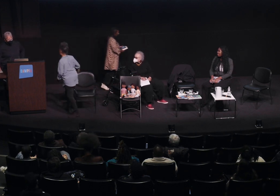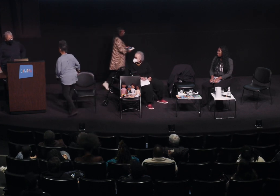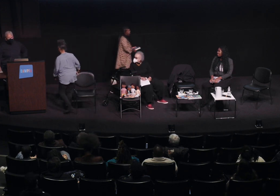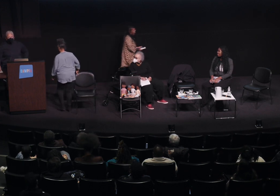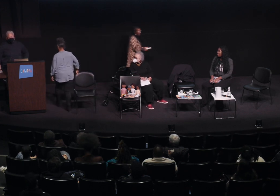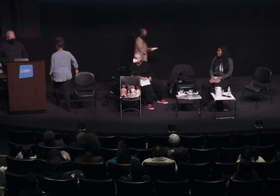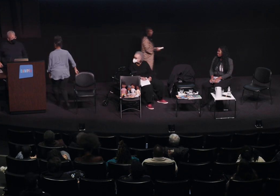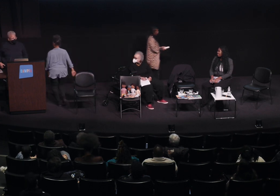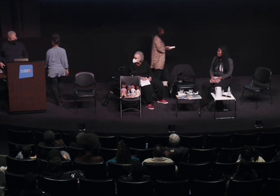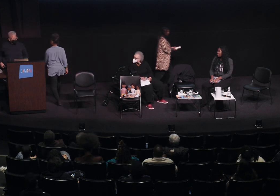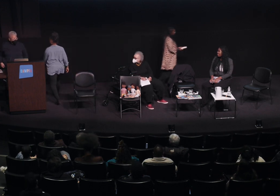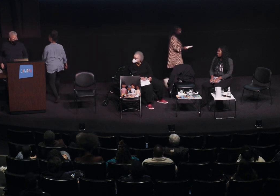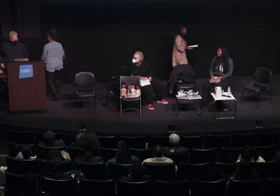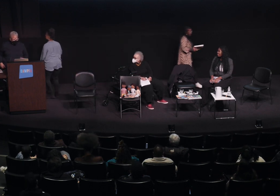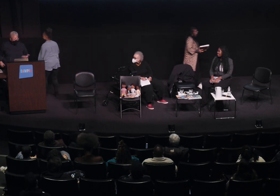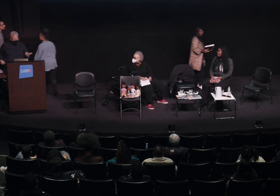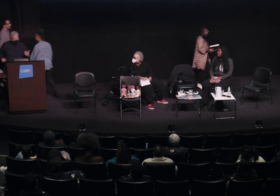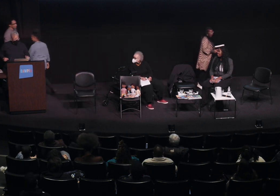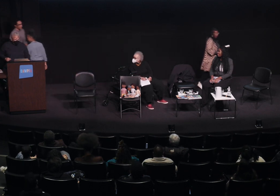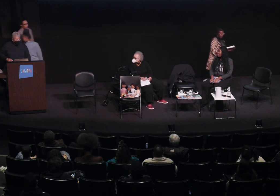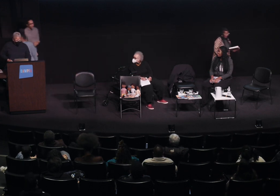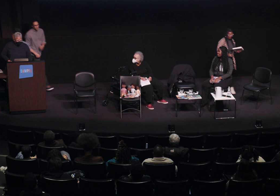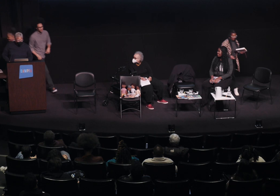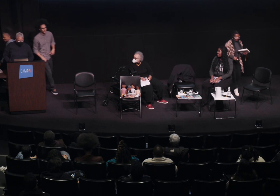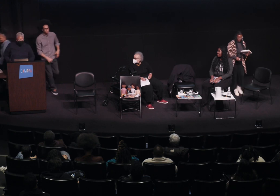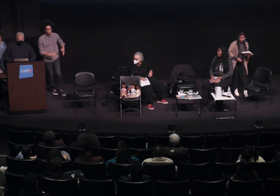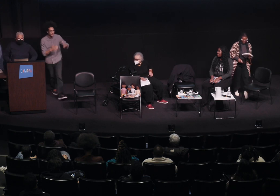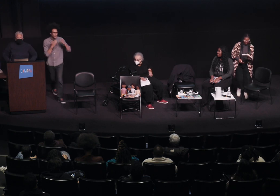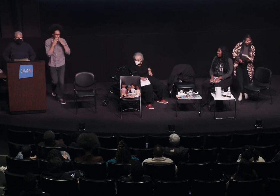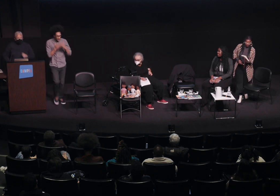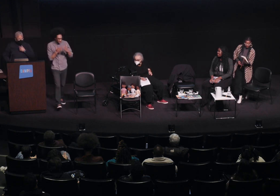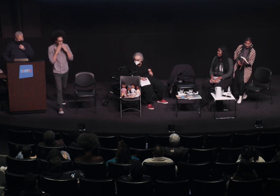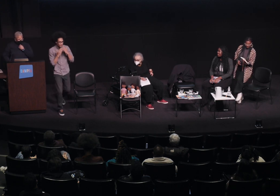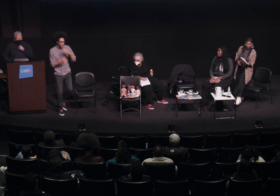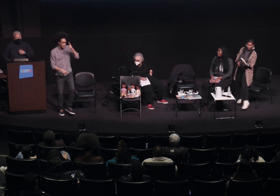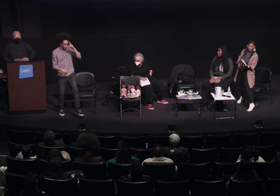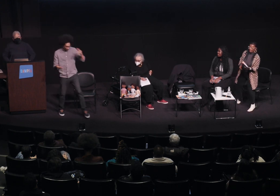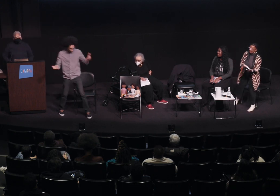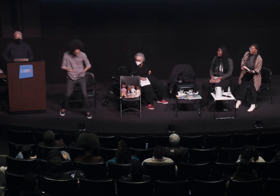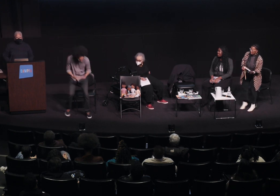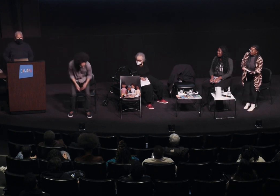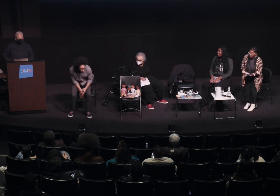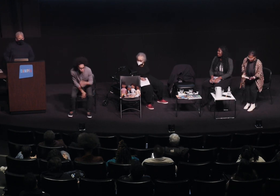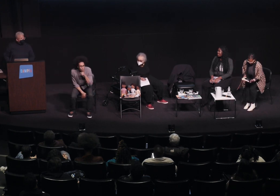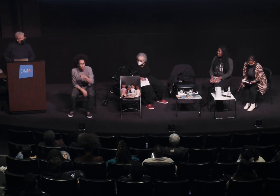It's a real pleasure to be here, and it's also a pleasure